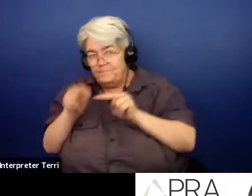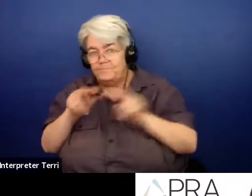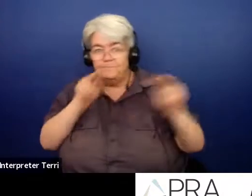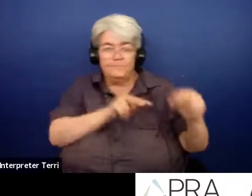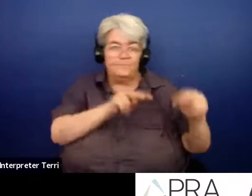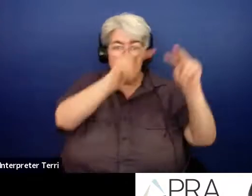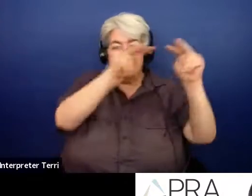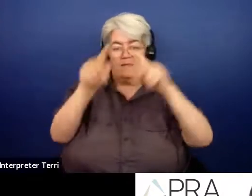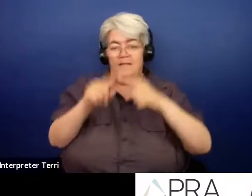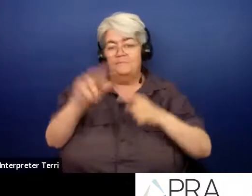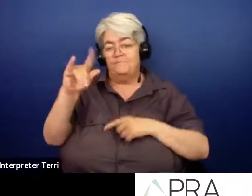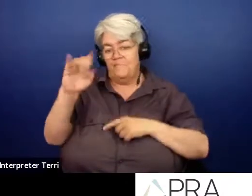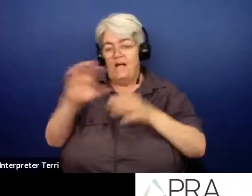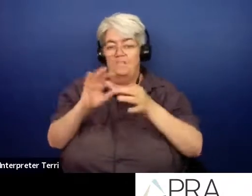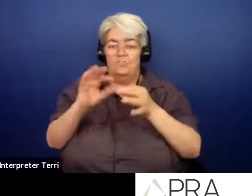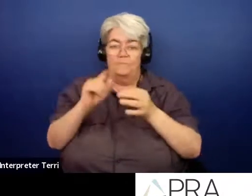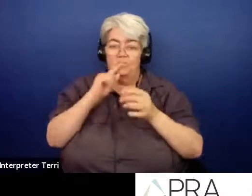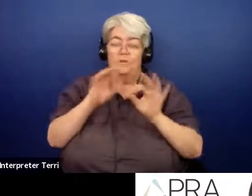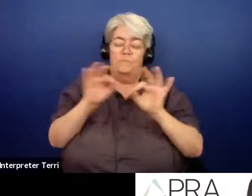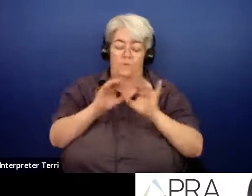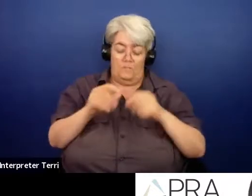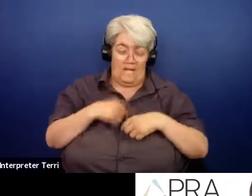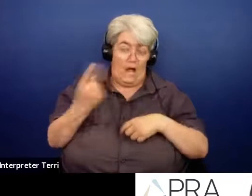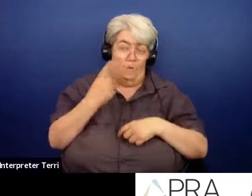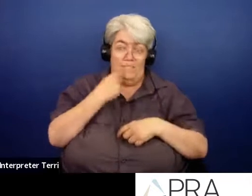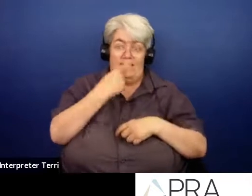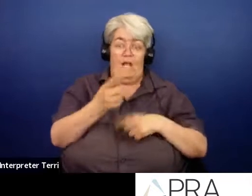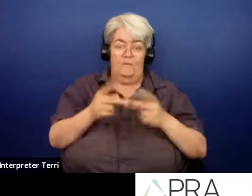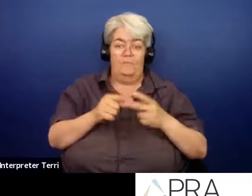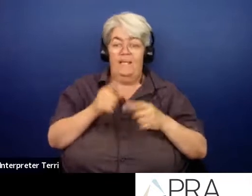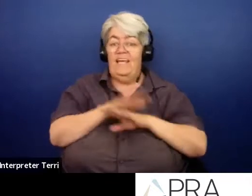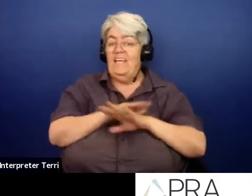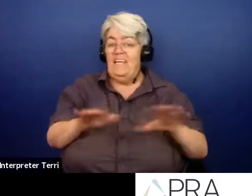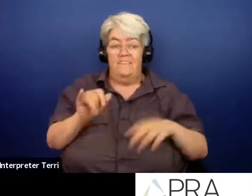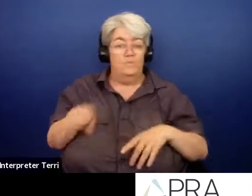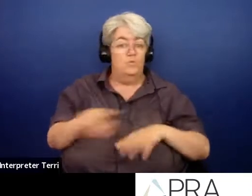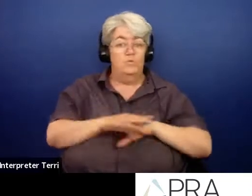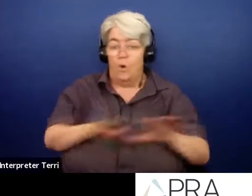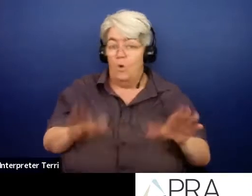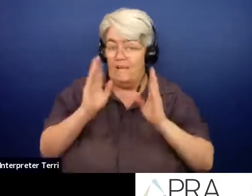Kyle's comments are so important. Because if folks don't pay attention then those suits